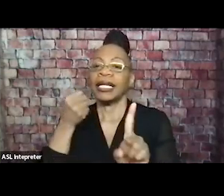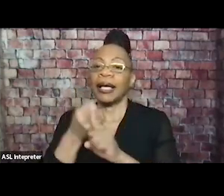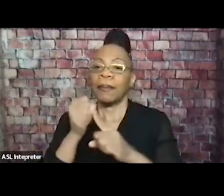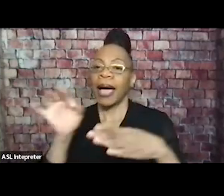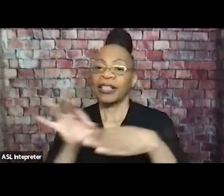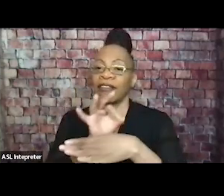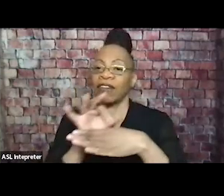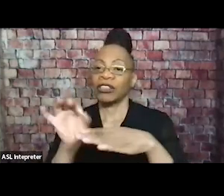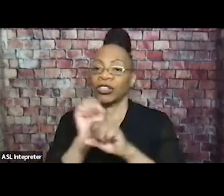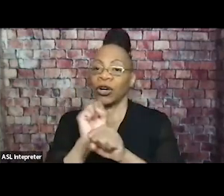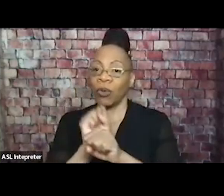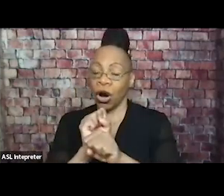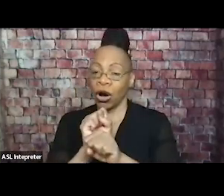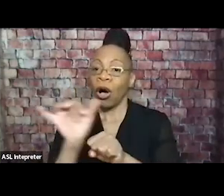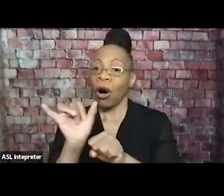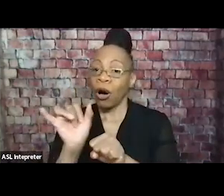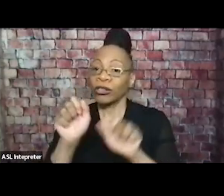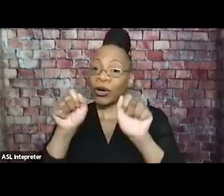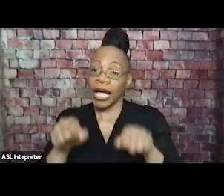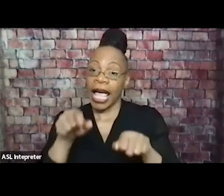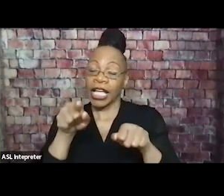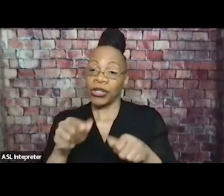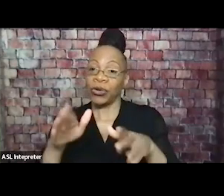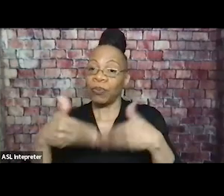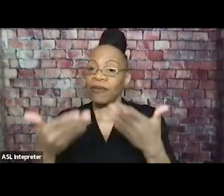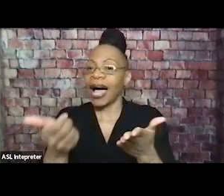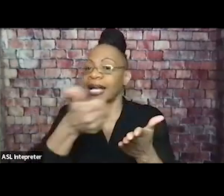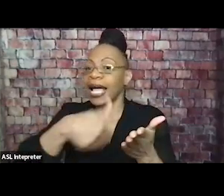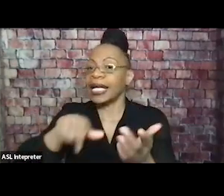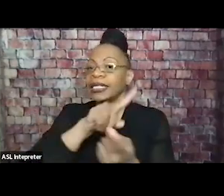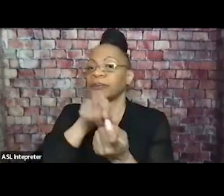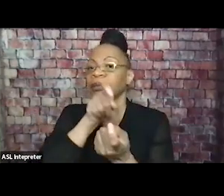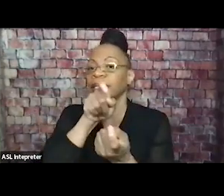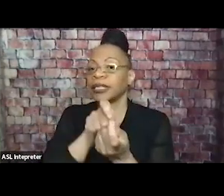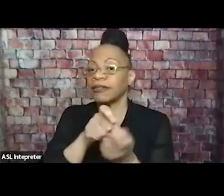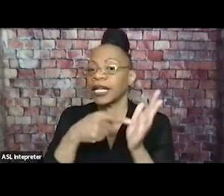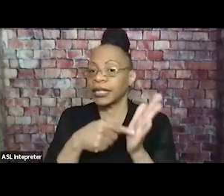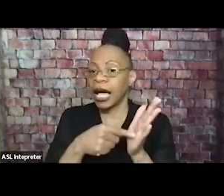And can you provide any specific examples of this? And one way to do that is to reach out